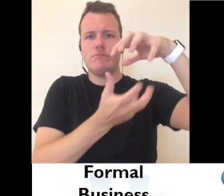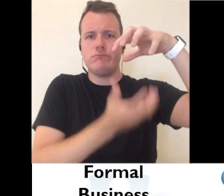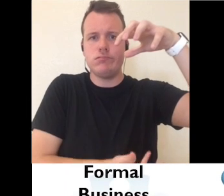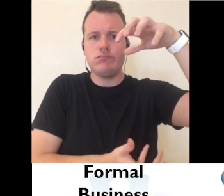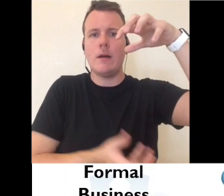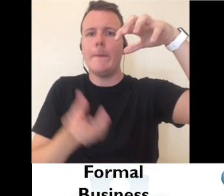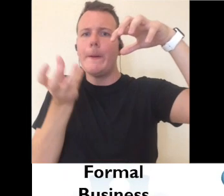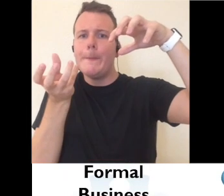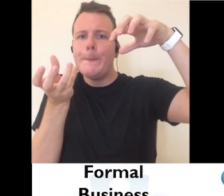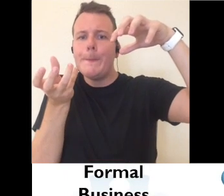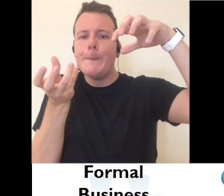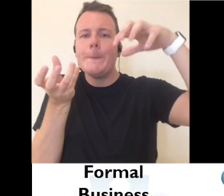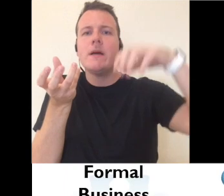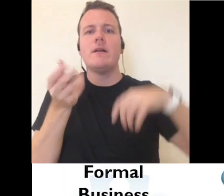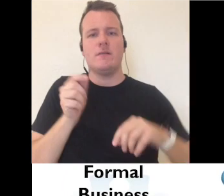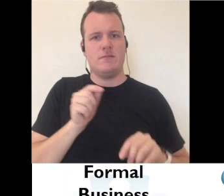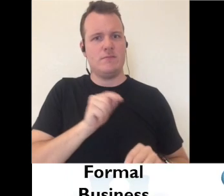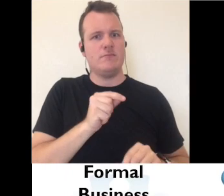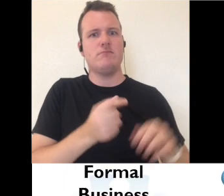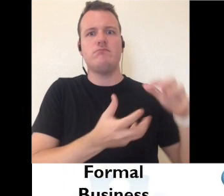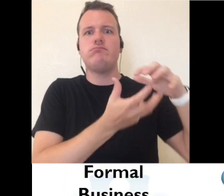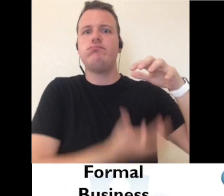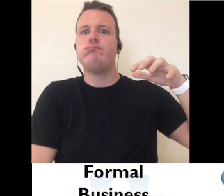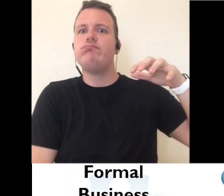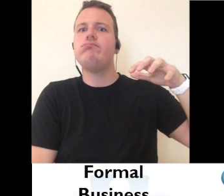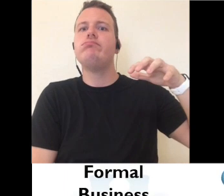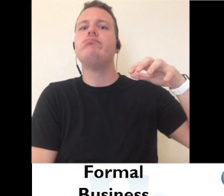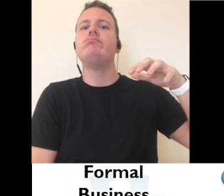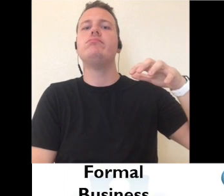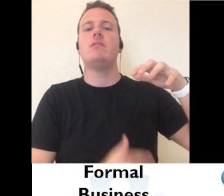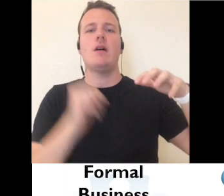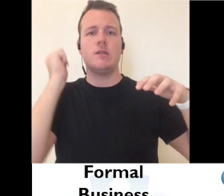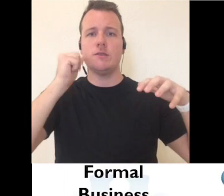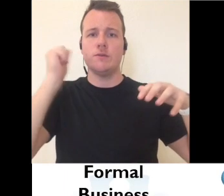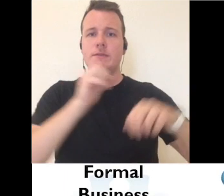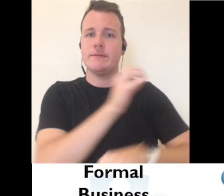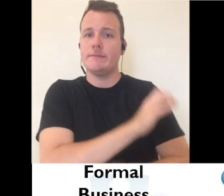that we have in an audiology clinic that might not be in other types of